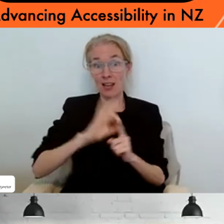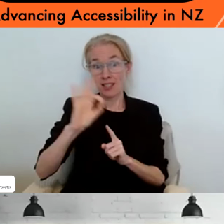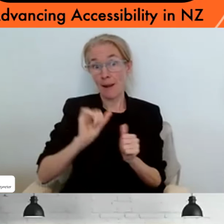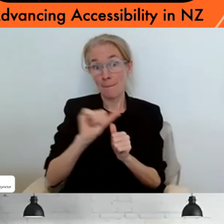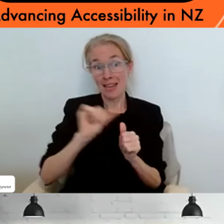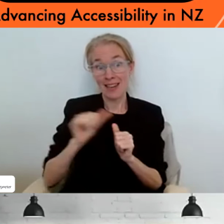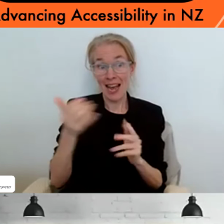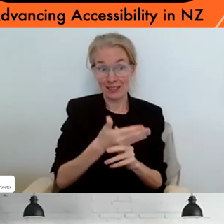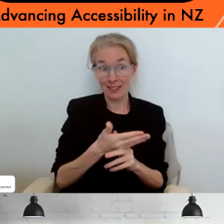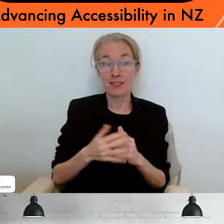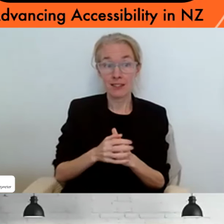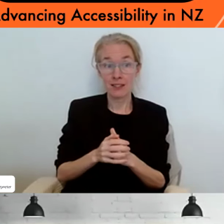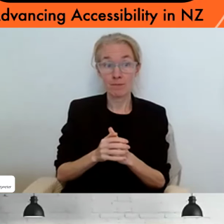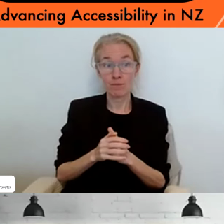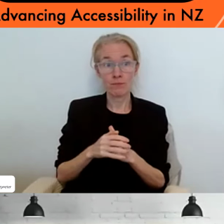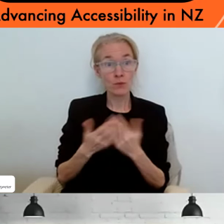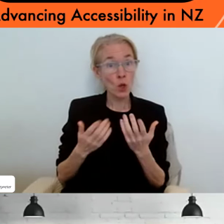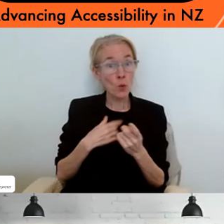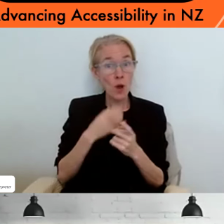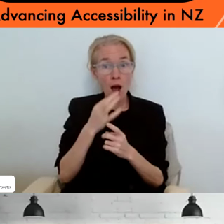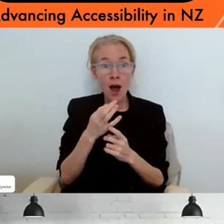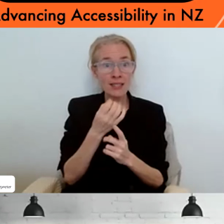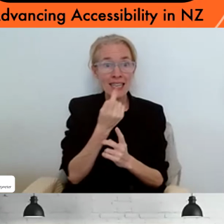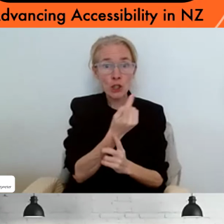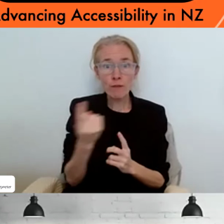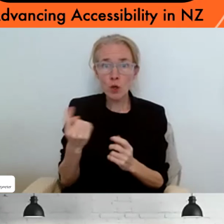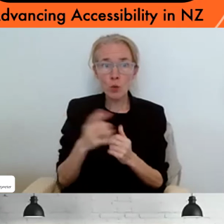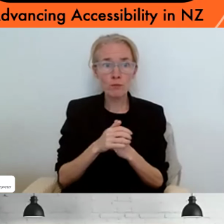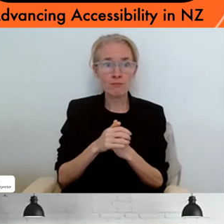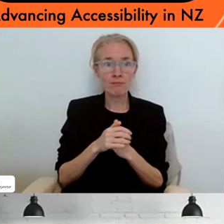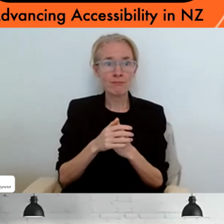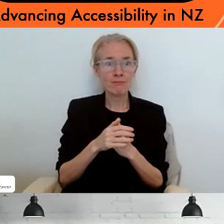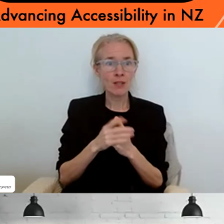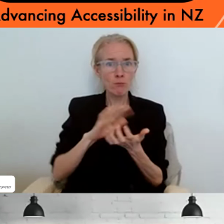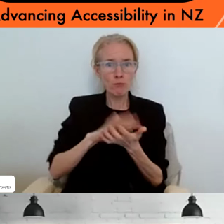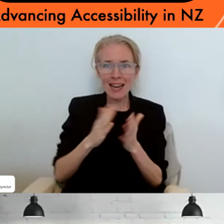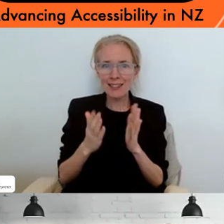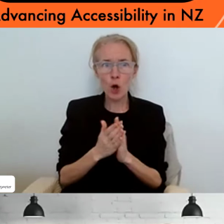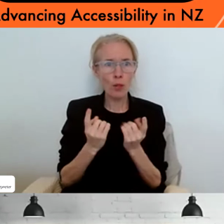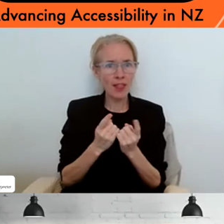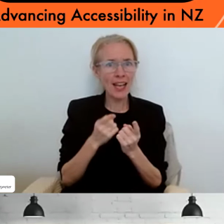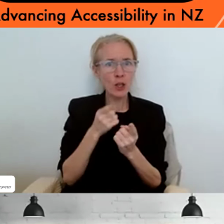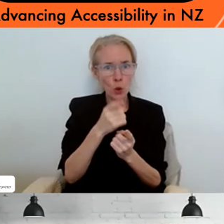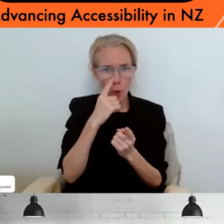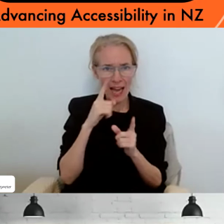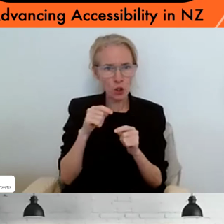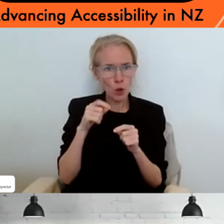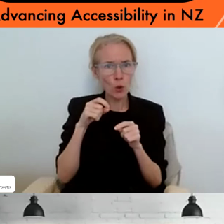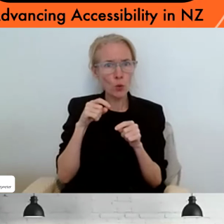you know, in your sphere of influence, tangible things that can be done.